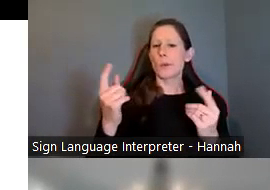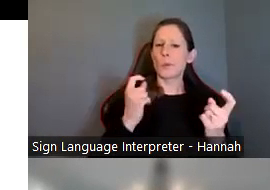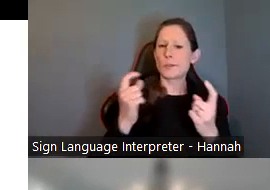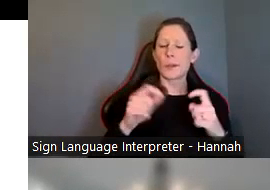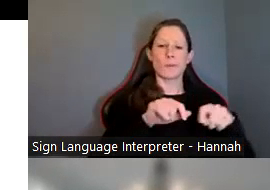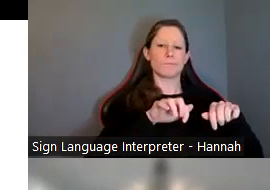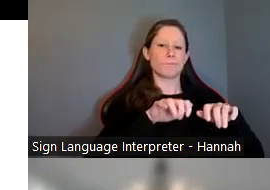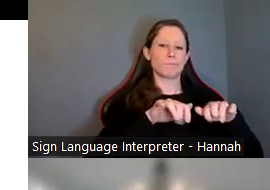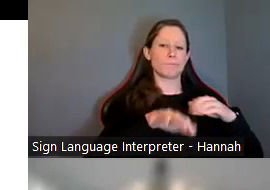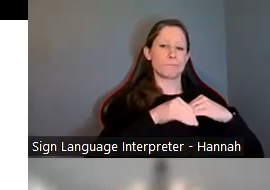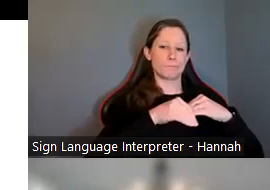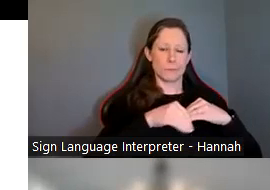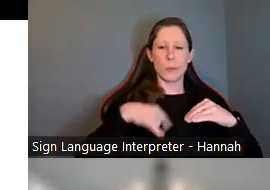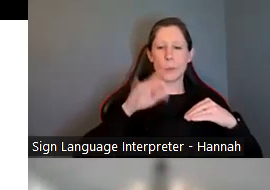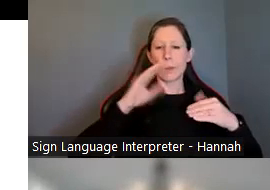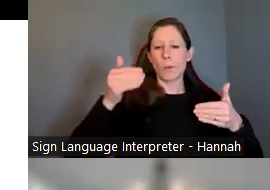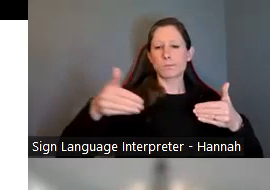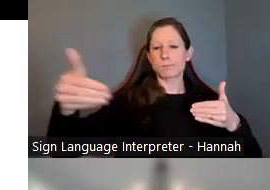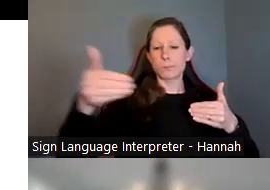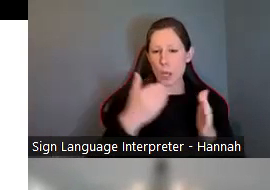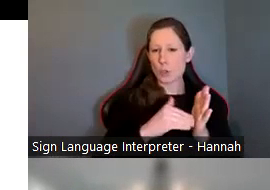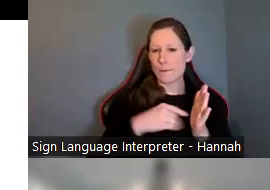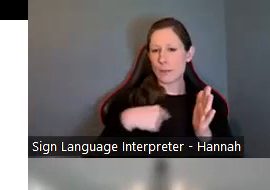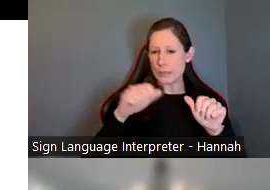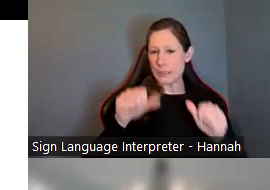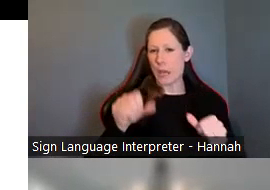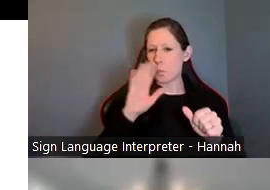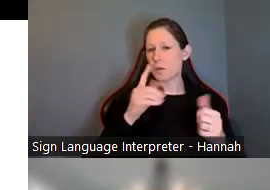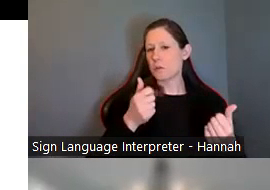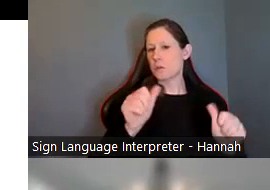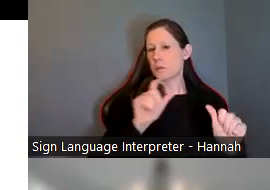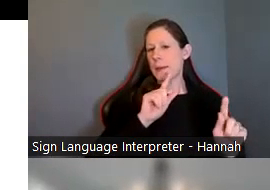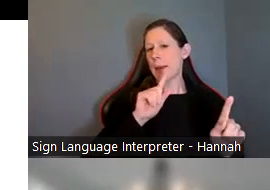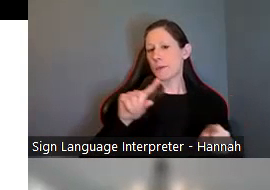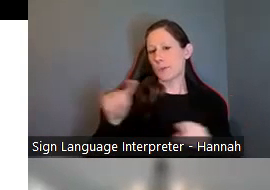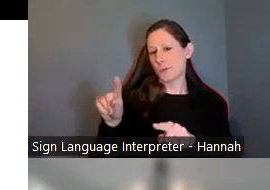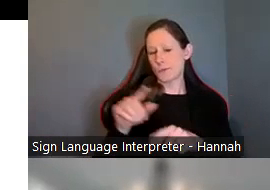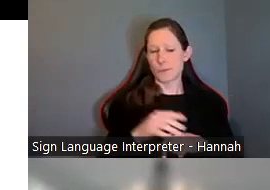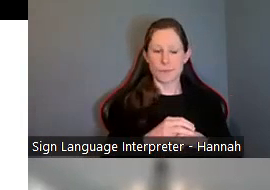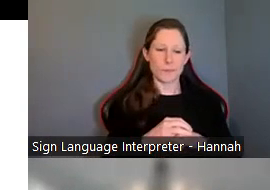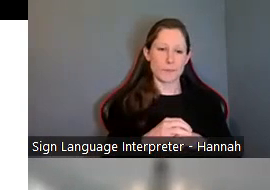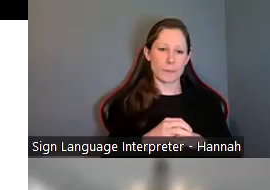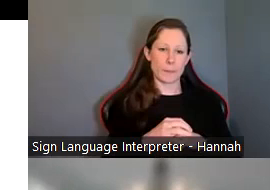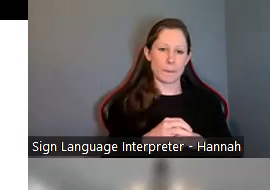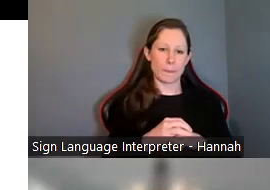We'll try to get to as many of those as we can at the end. At that time you may raise your hand if